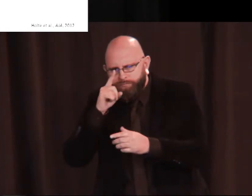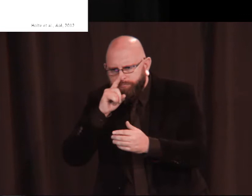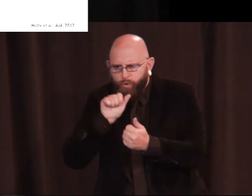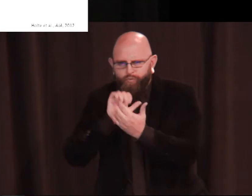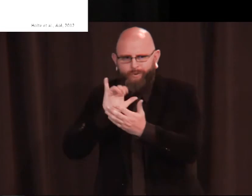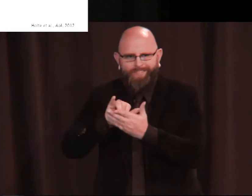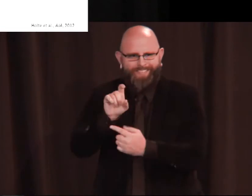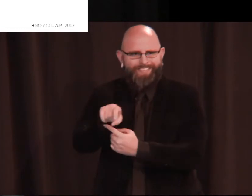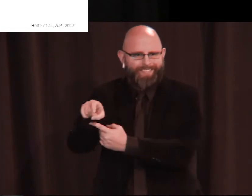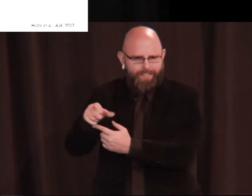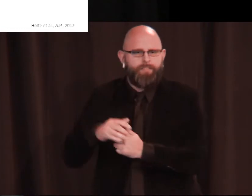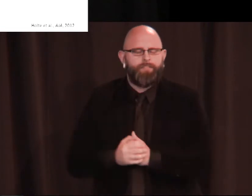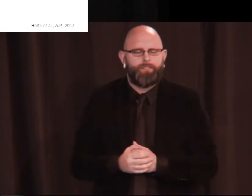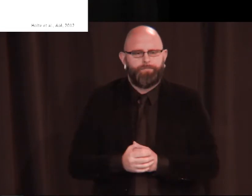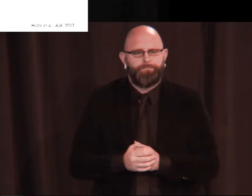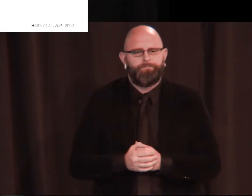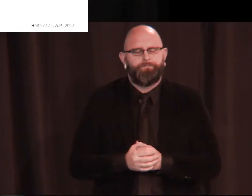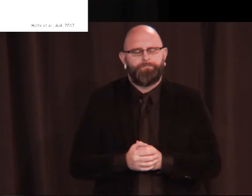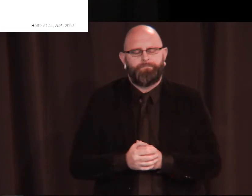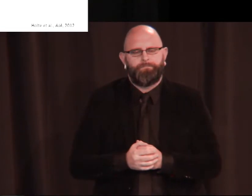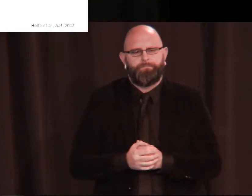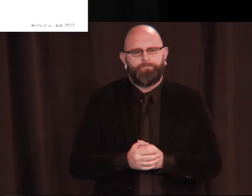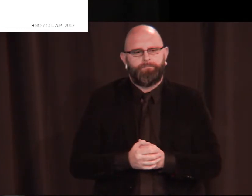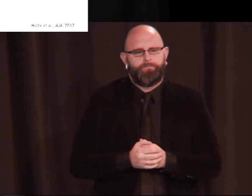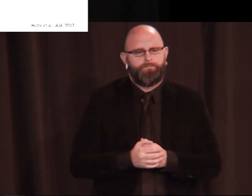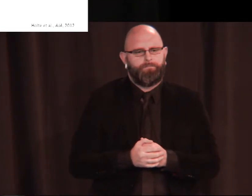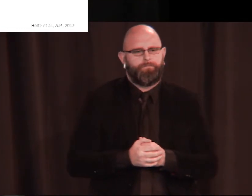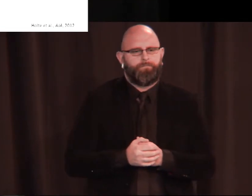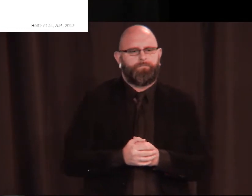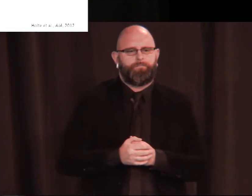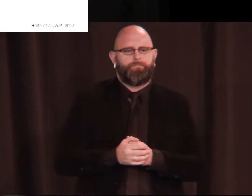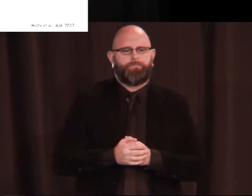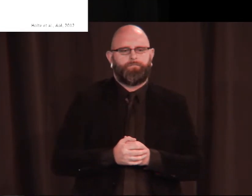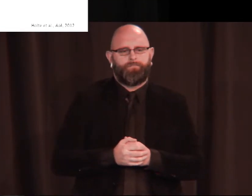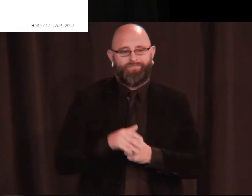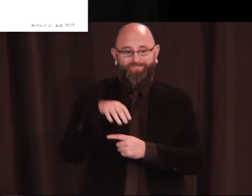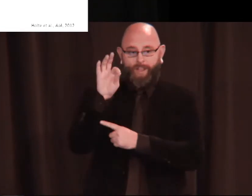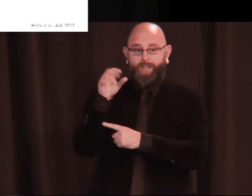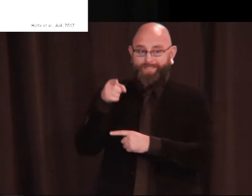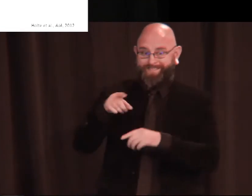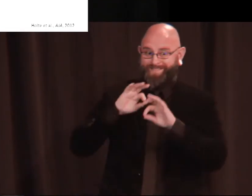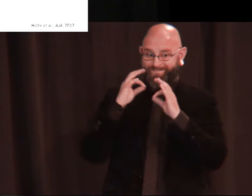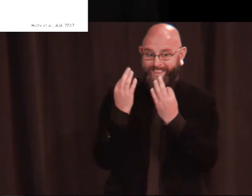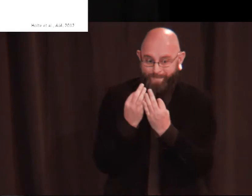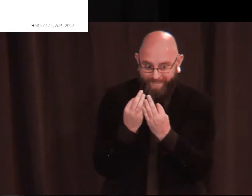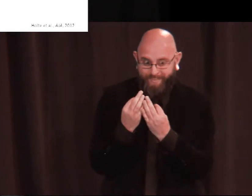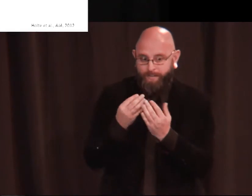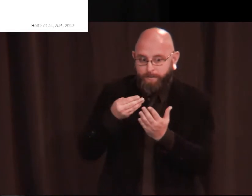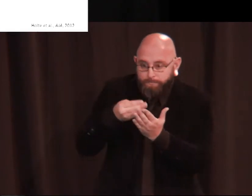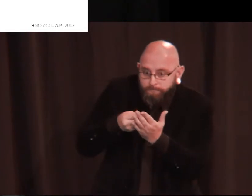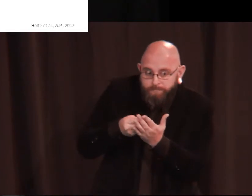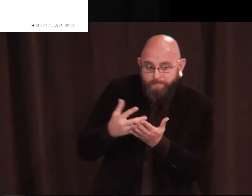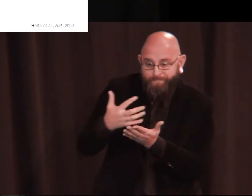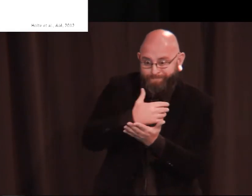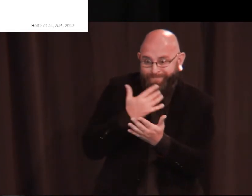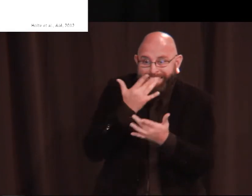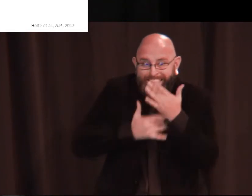And also the big key here was, we found that these families, these lower socioeconomic families, seem to be at risk for delays in the process.